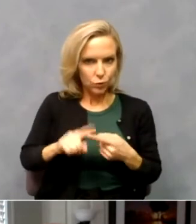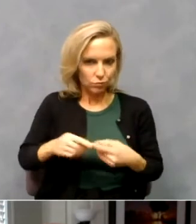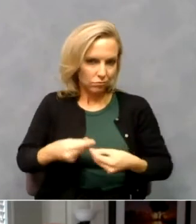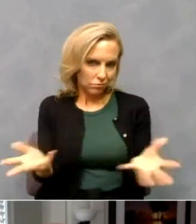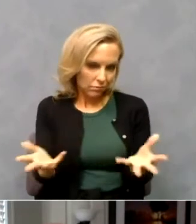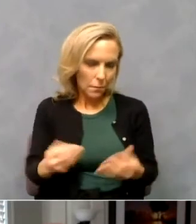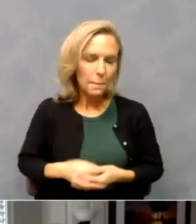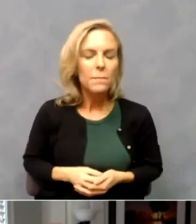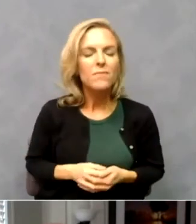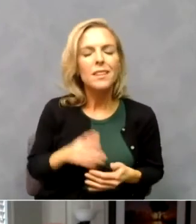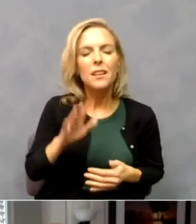have the wrong one.